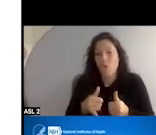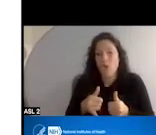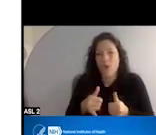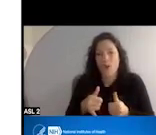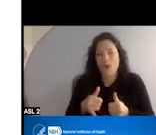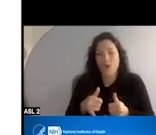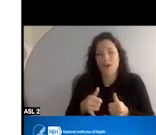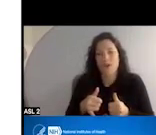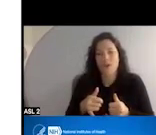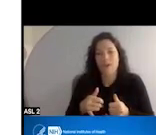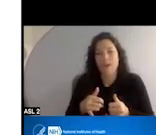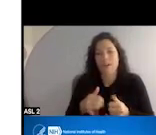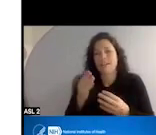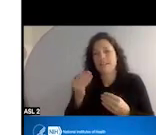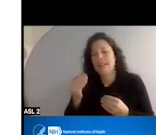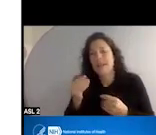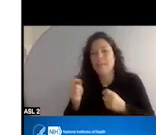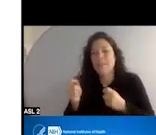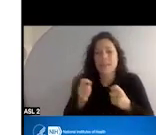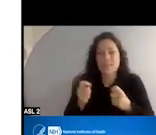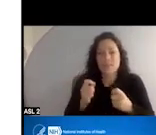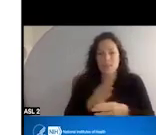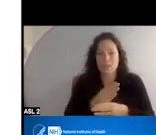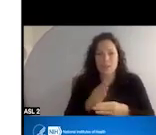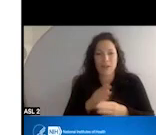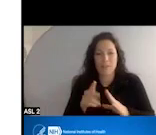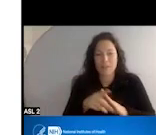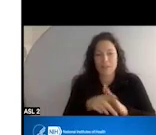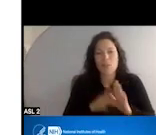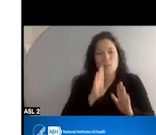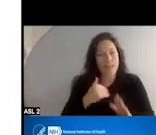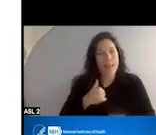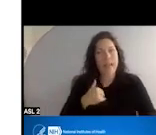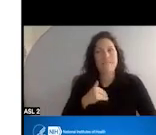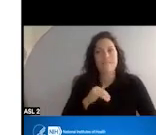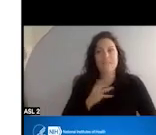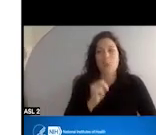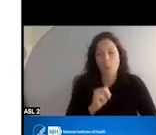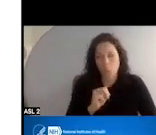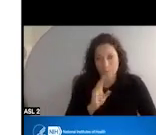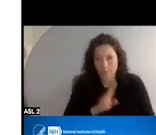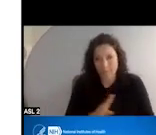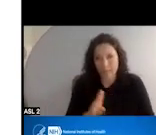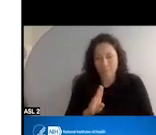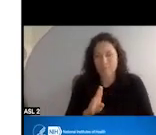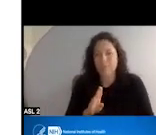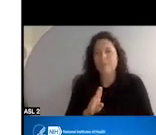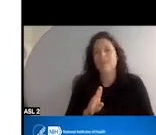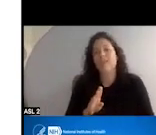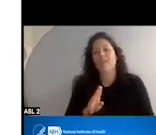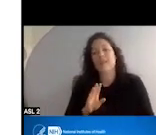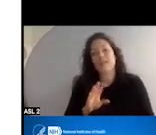and Sharing Policy will have its own plan that includes, in some cases, cores, especially if they are generating data